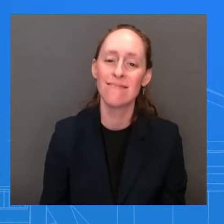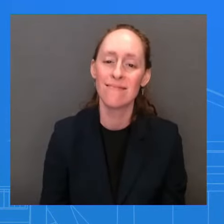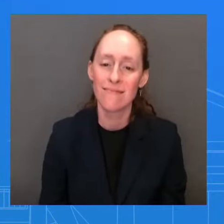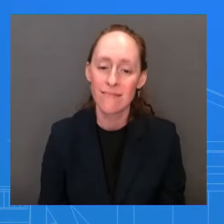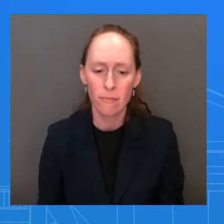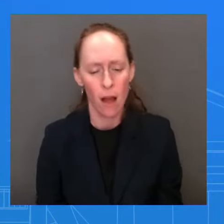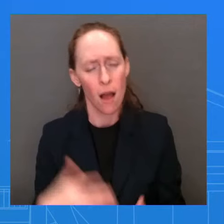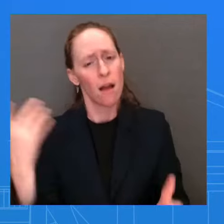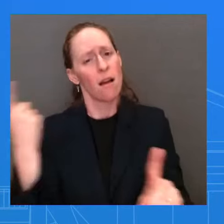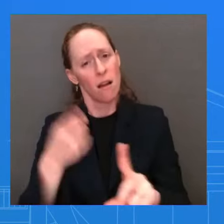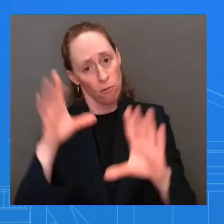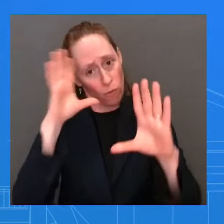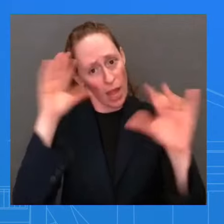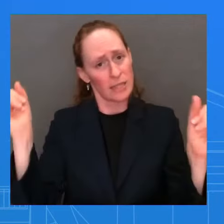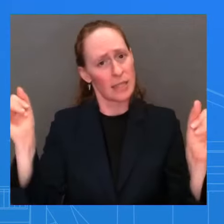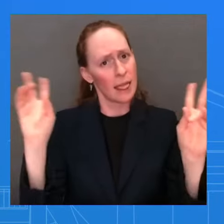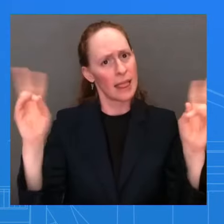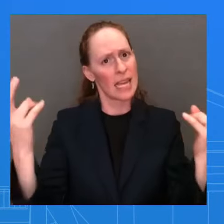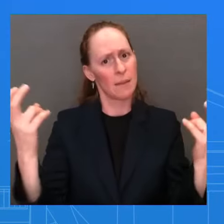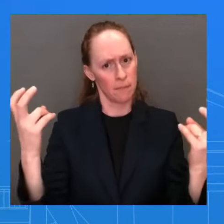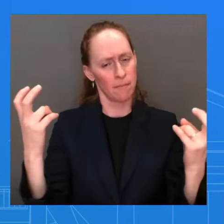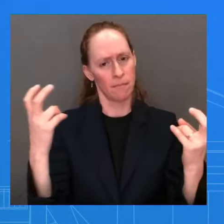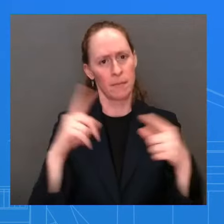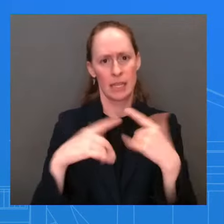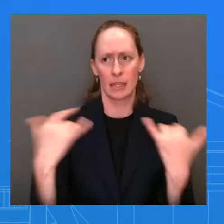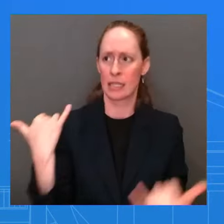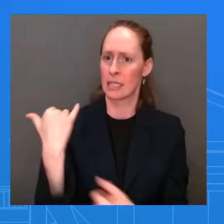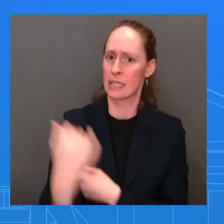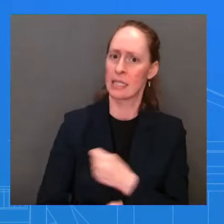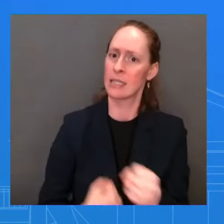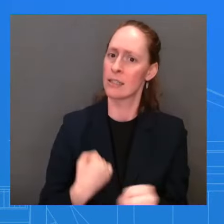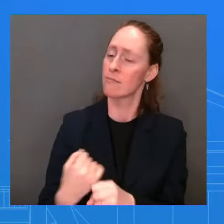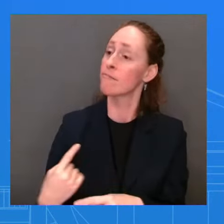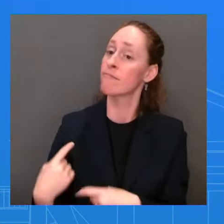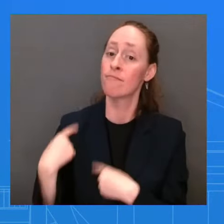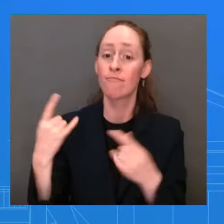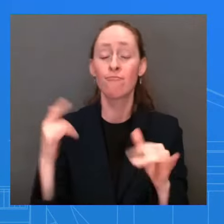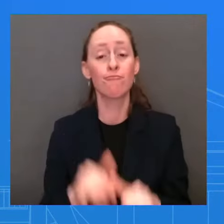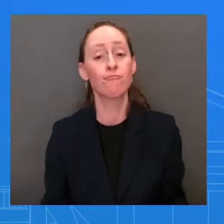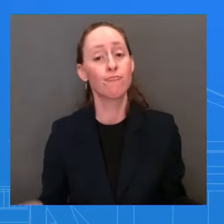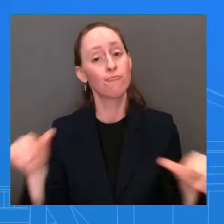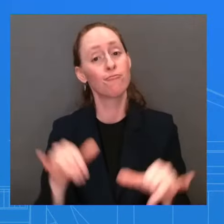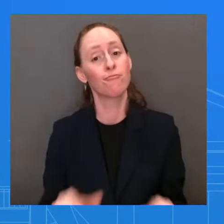this idea of "finishing the job." Can you explain what it means? I mean, you know, the President's powers are limited.